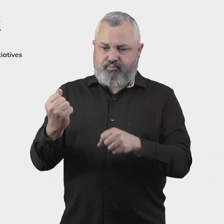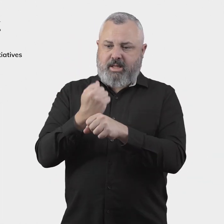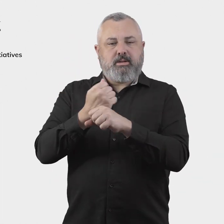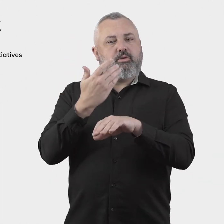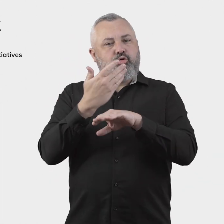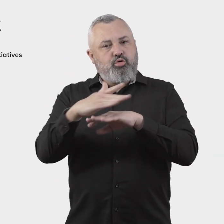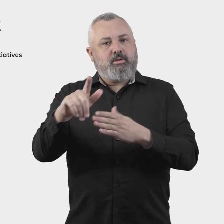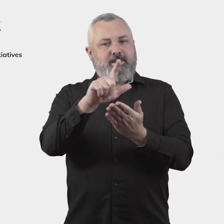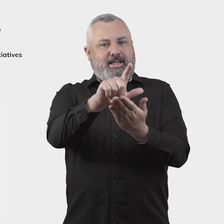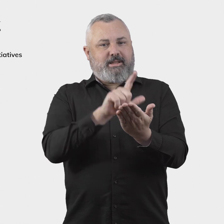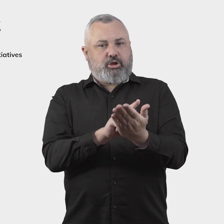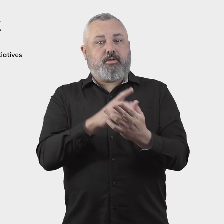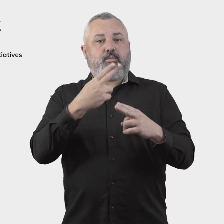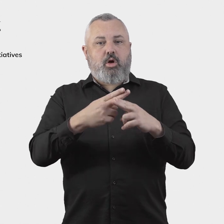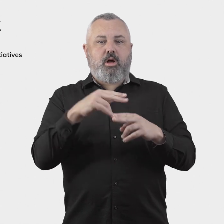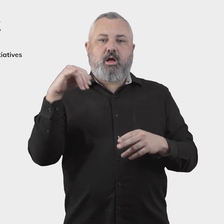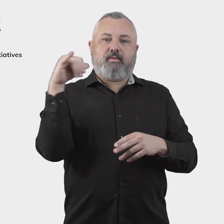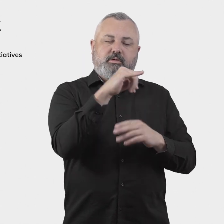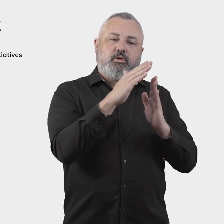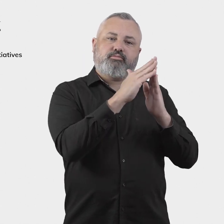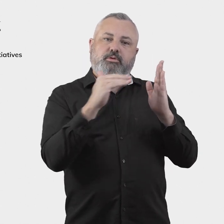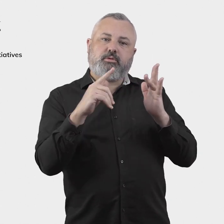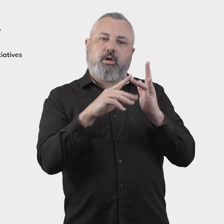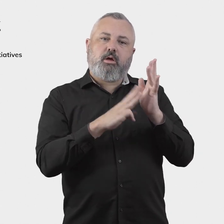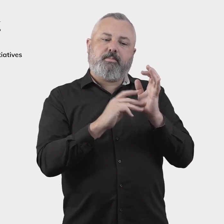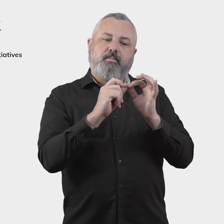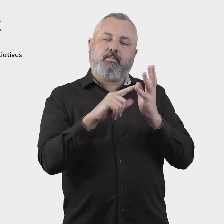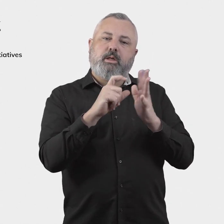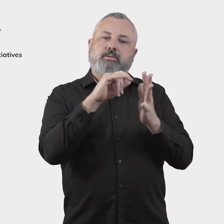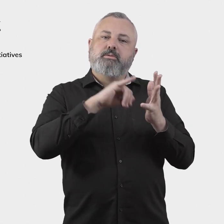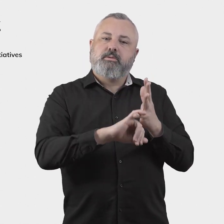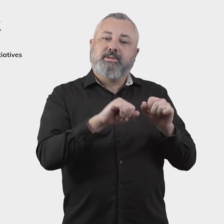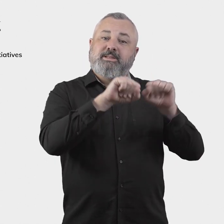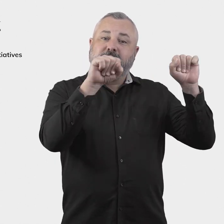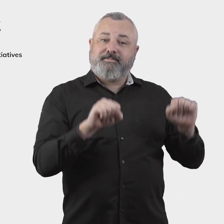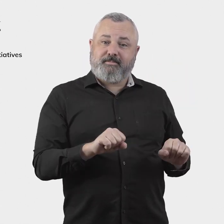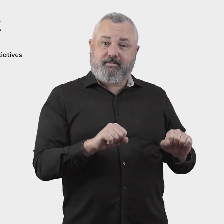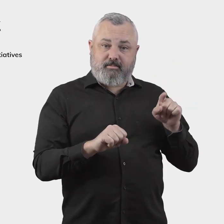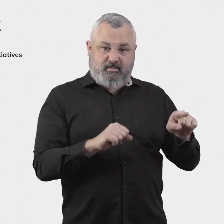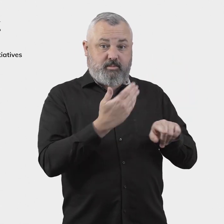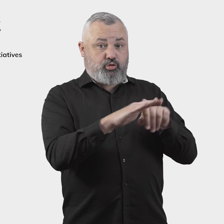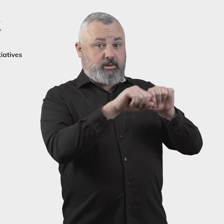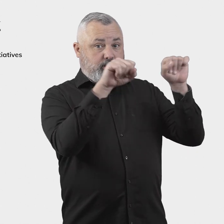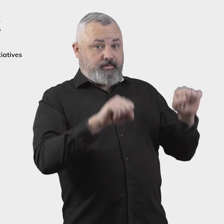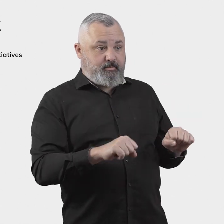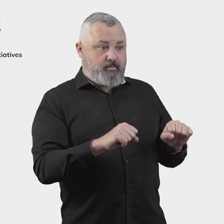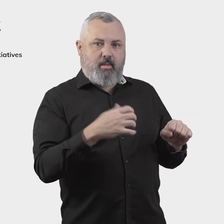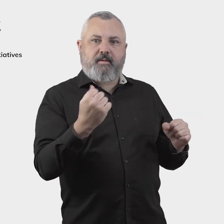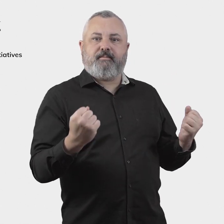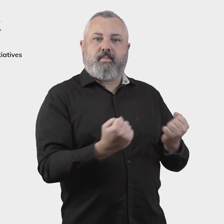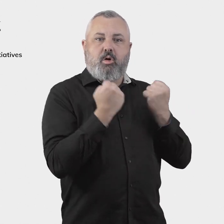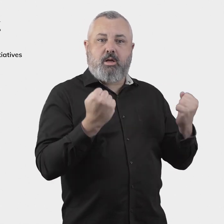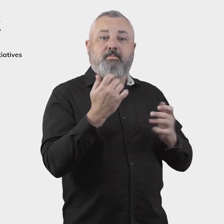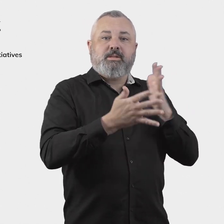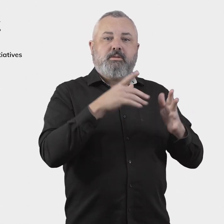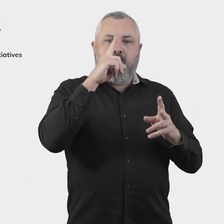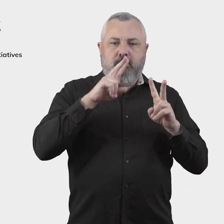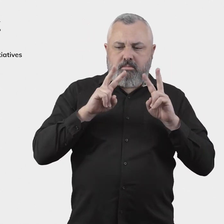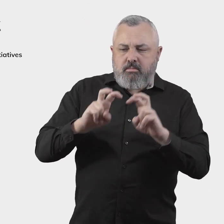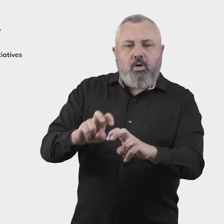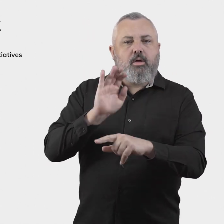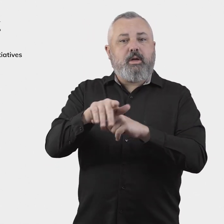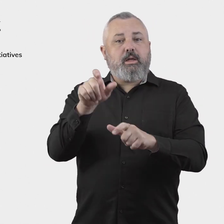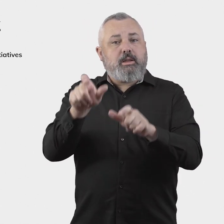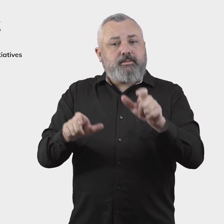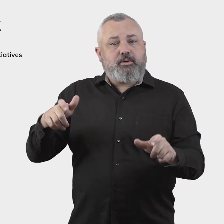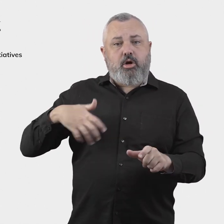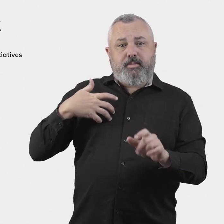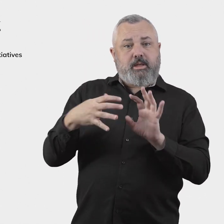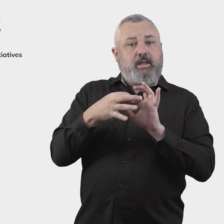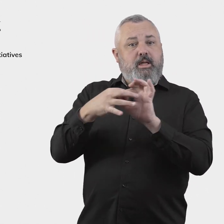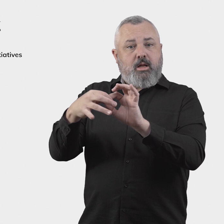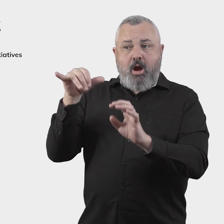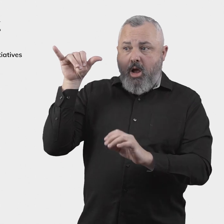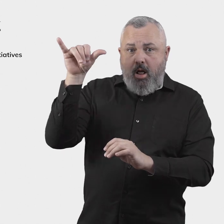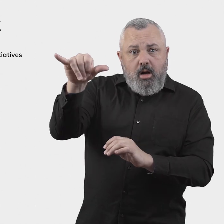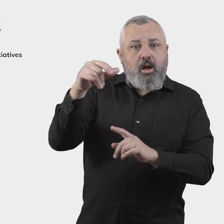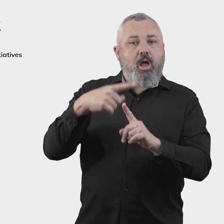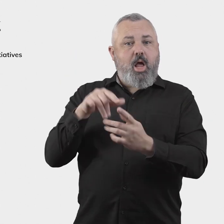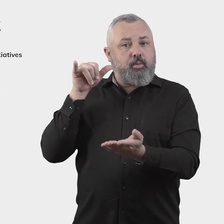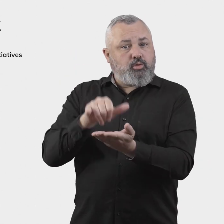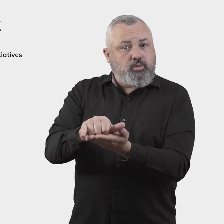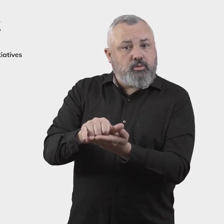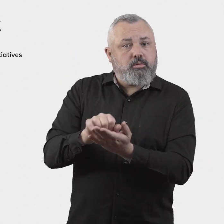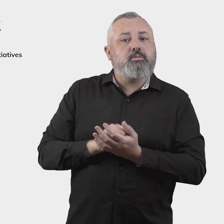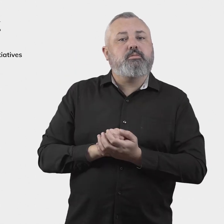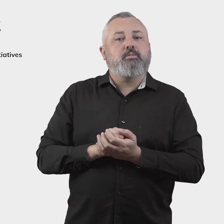Legislate for an Aviation Industry Ombuds Scheme, which will have the power to direct airlines and airports to provide